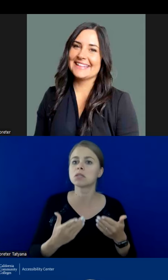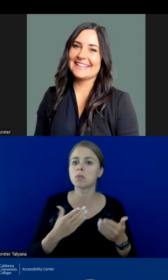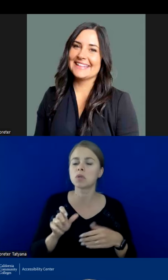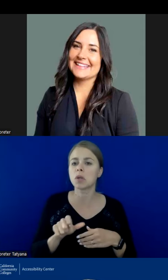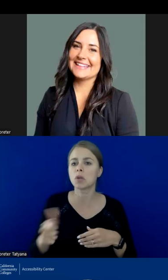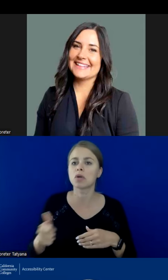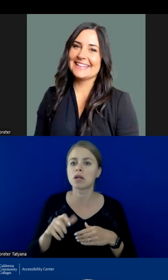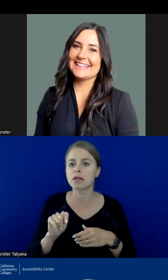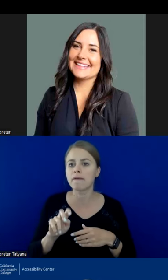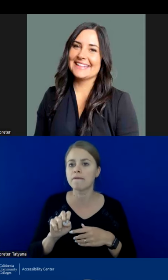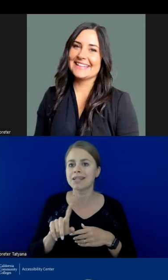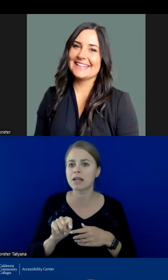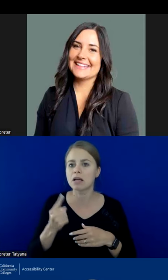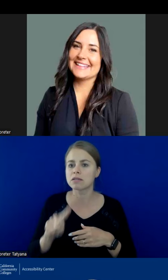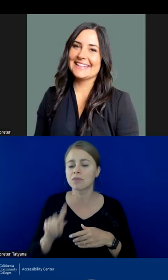for images is not present.